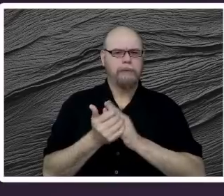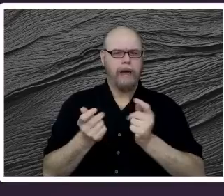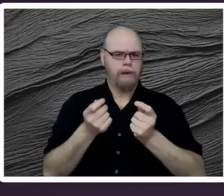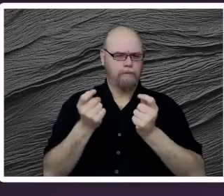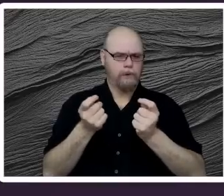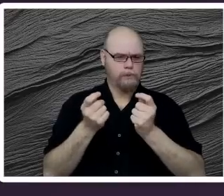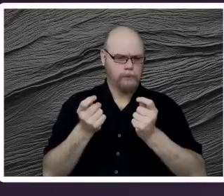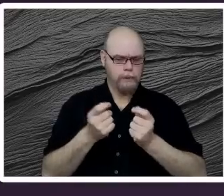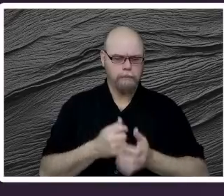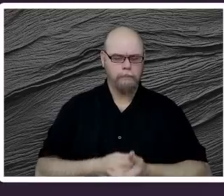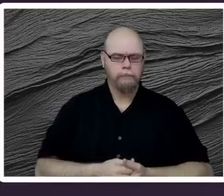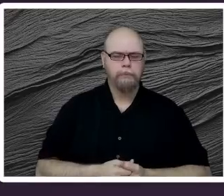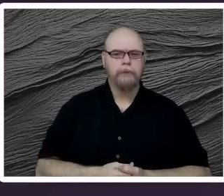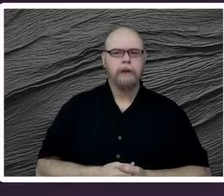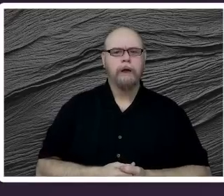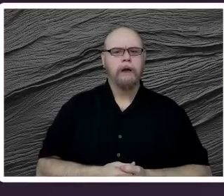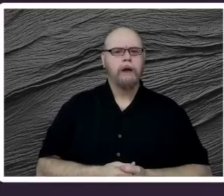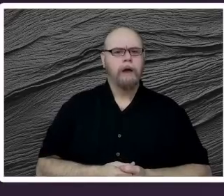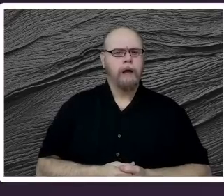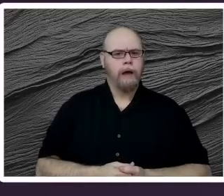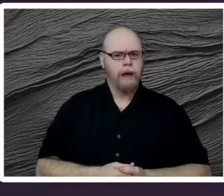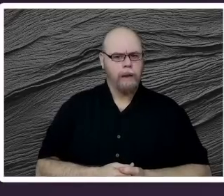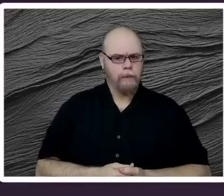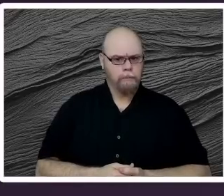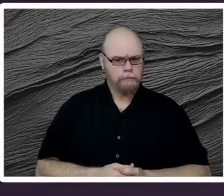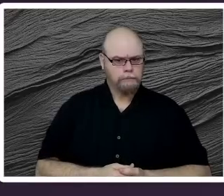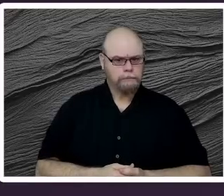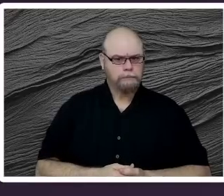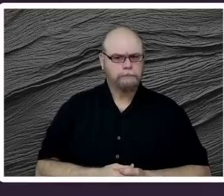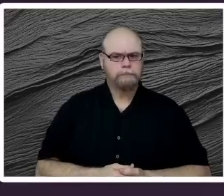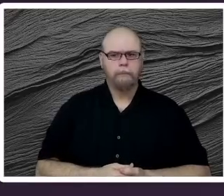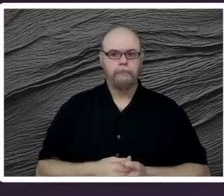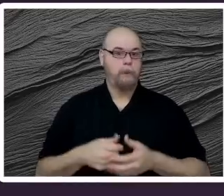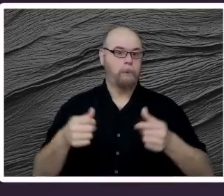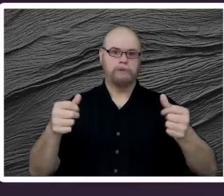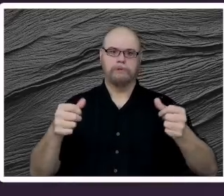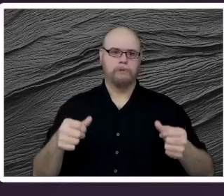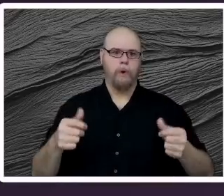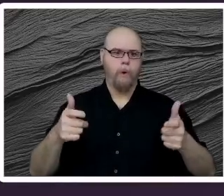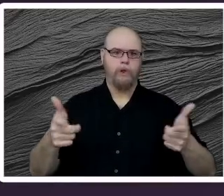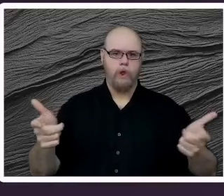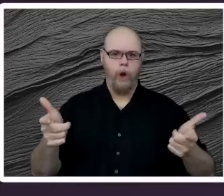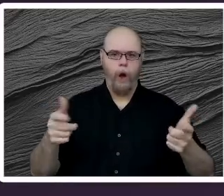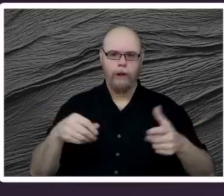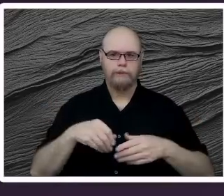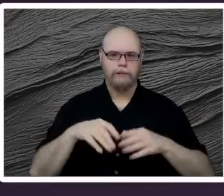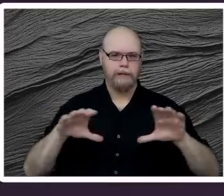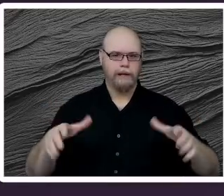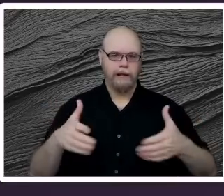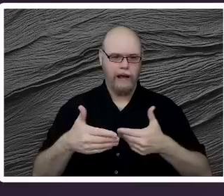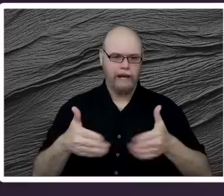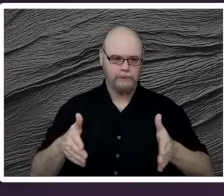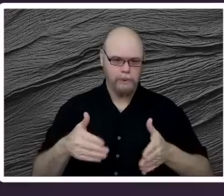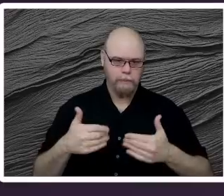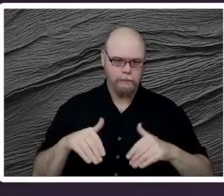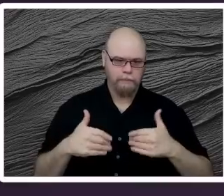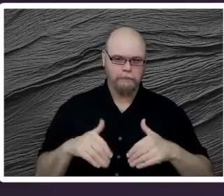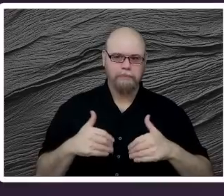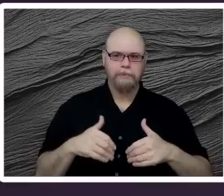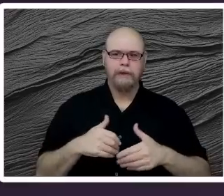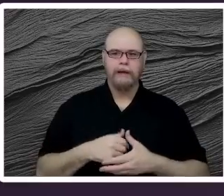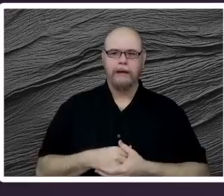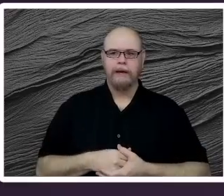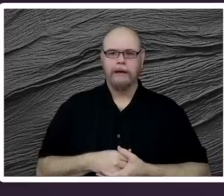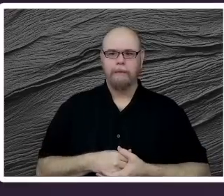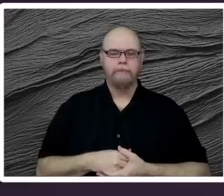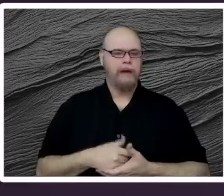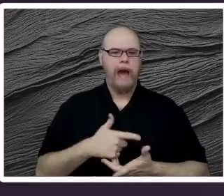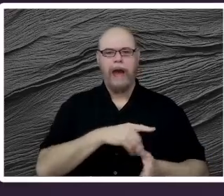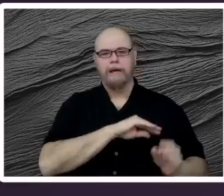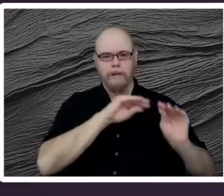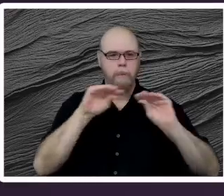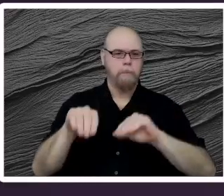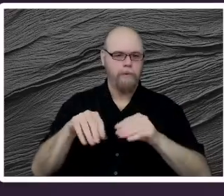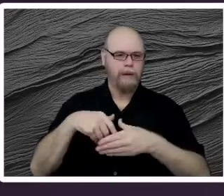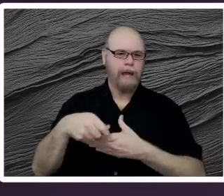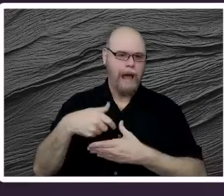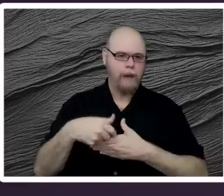just from it being so large in the classroom that it came outside of the classroom. And I was able